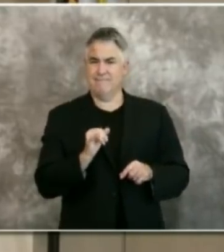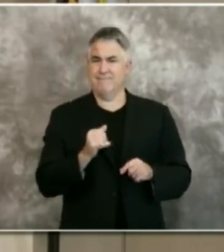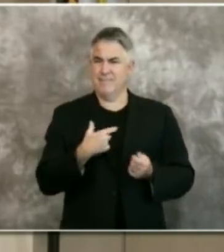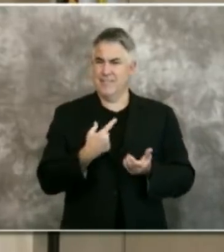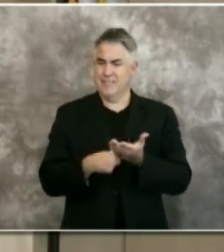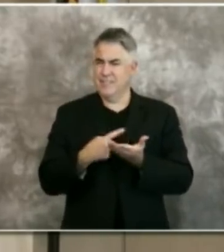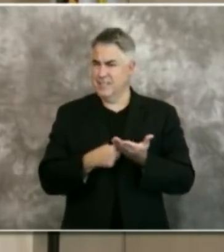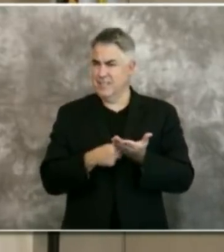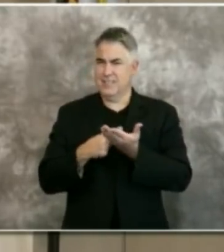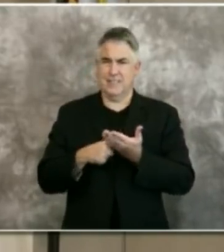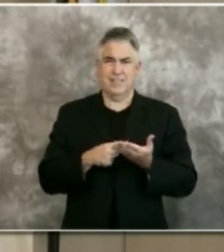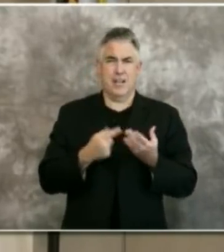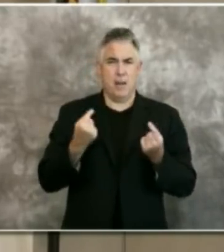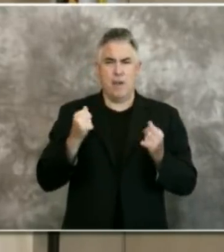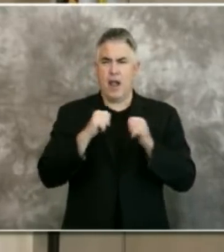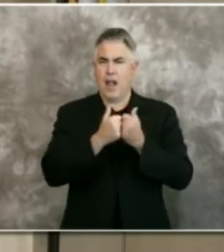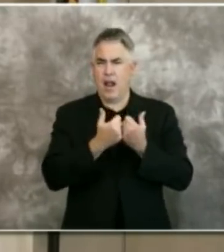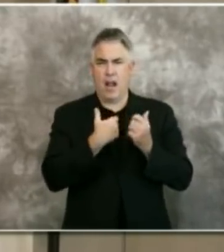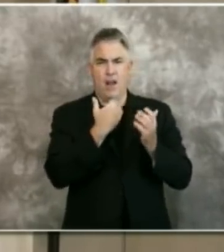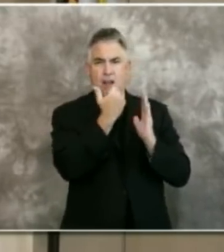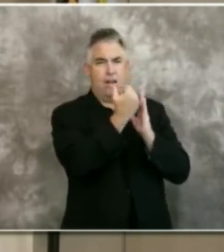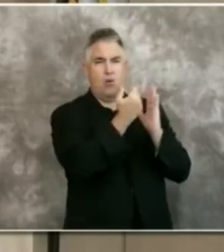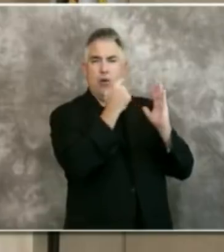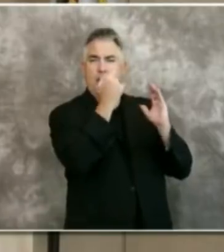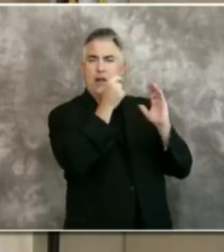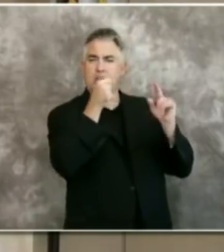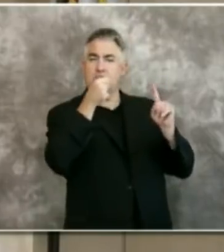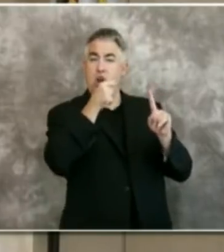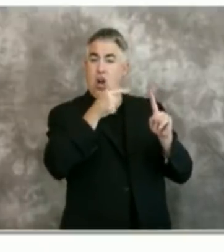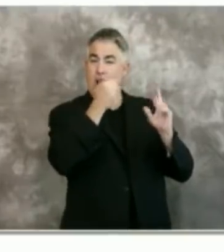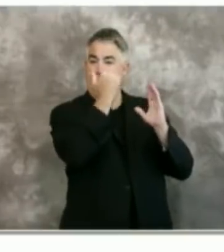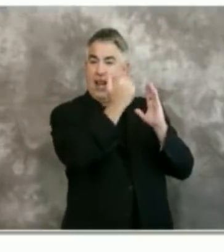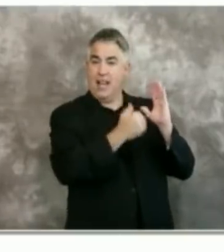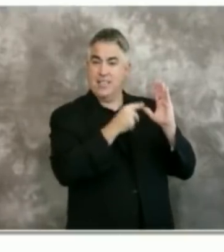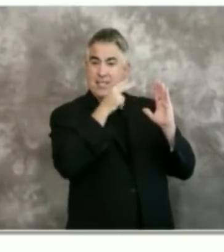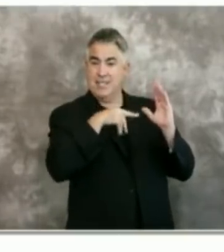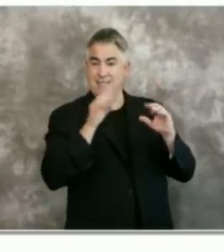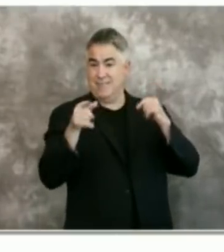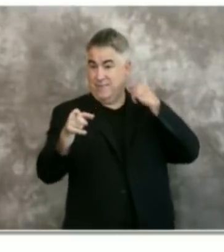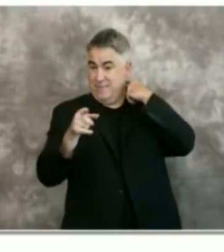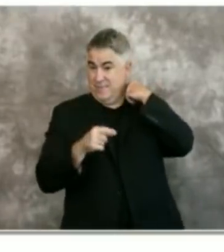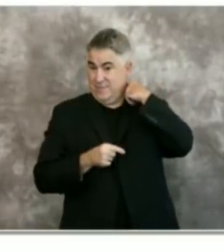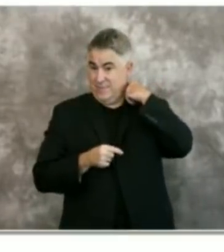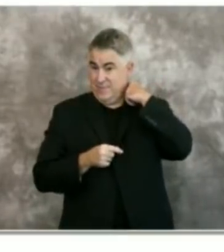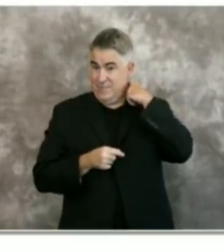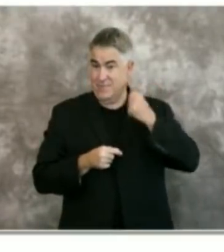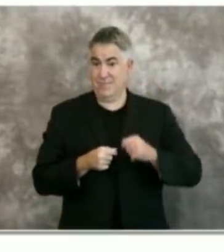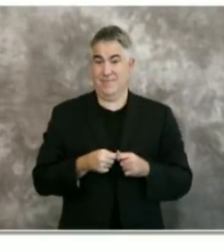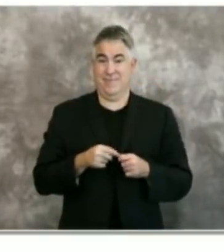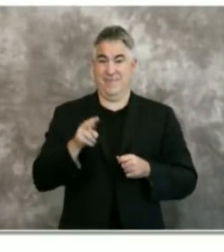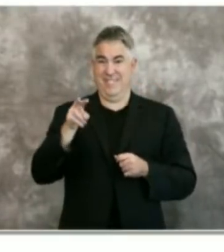THERE. NOW IN DISCUSSIONS ABOUT OUTBREAKS, NOW LEADS OR INTO OUR DISCUSSION OF REGARDING OUT TRIGGERS AND IF